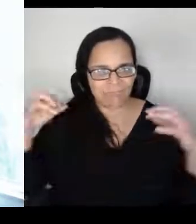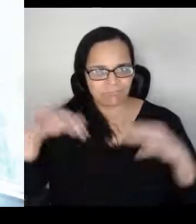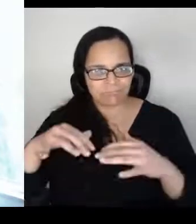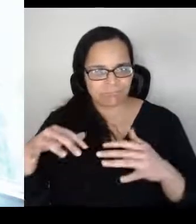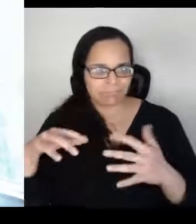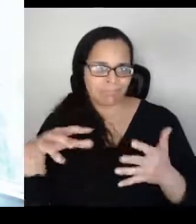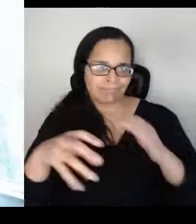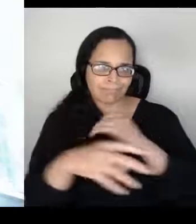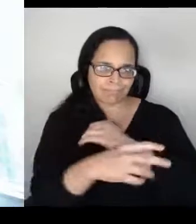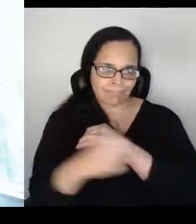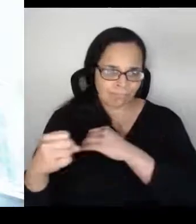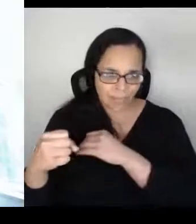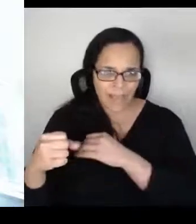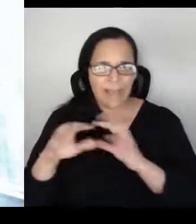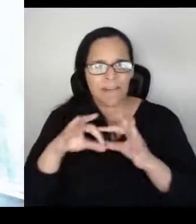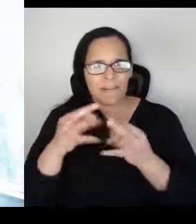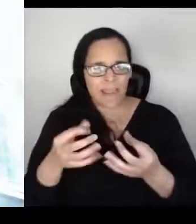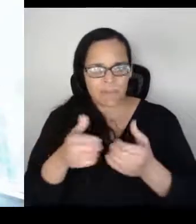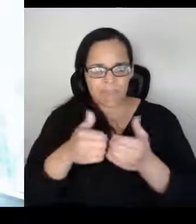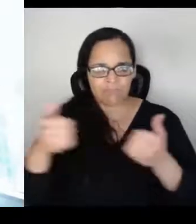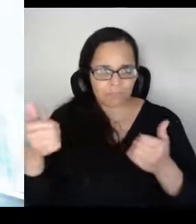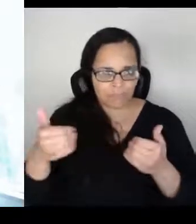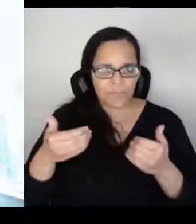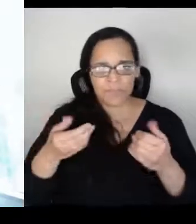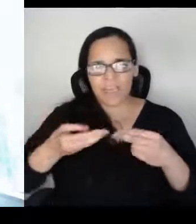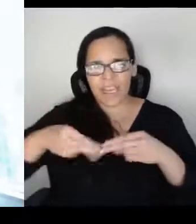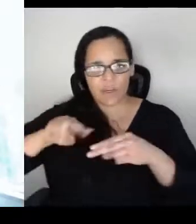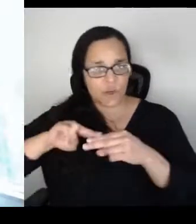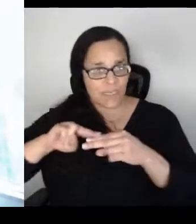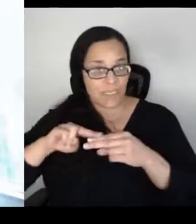of increasing the funding for agencies